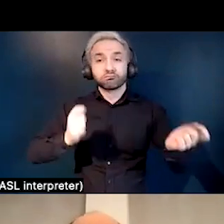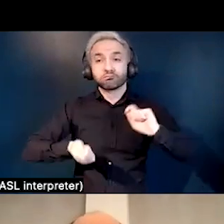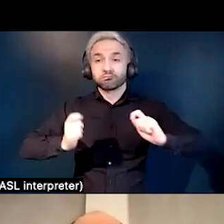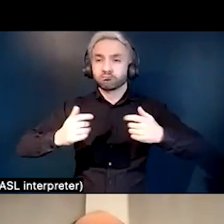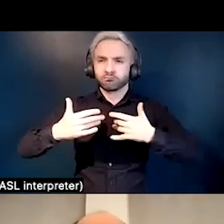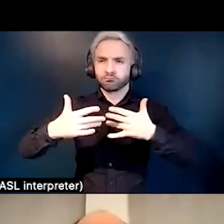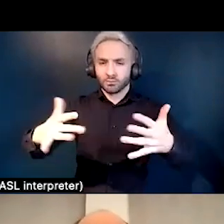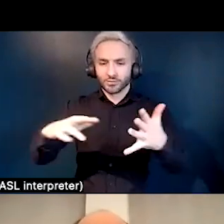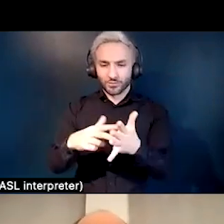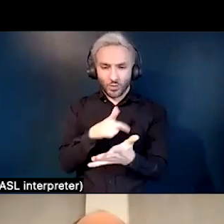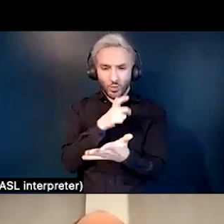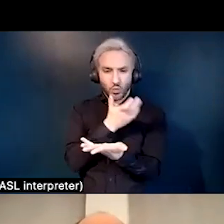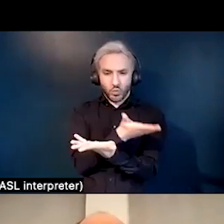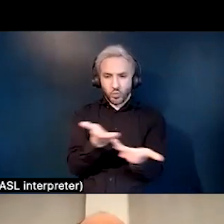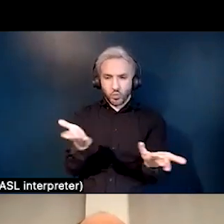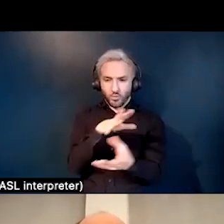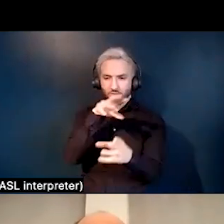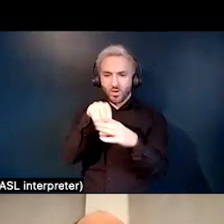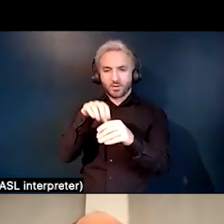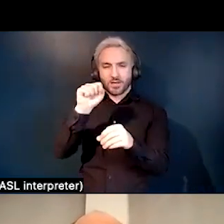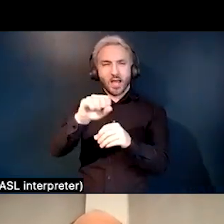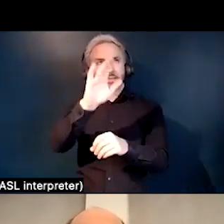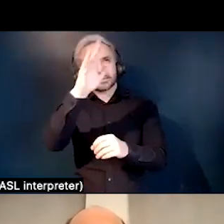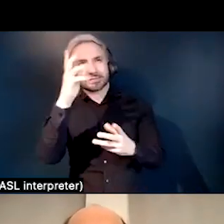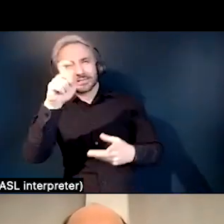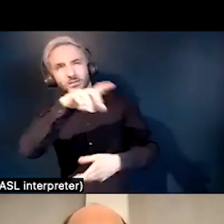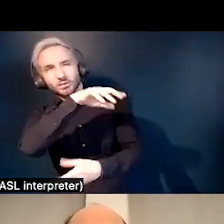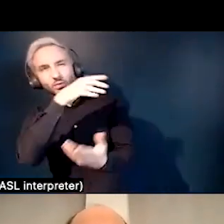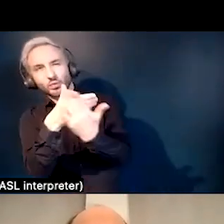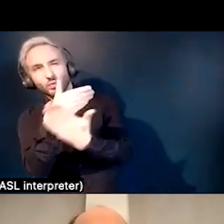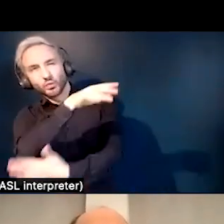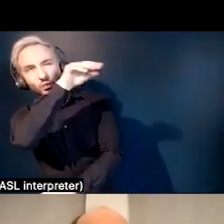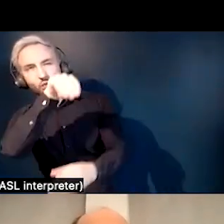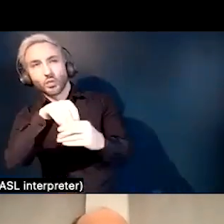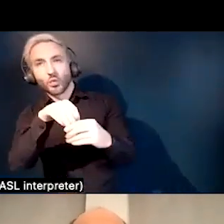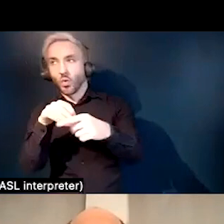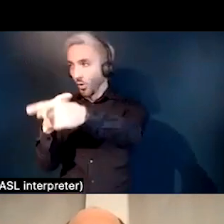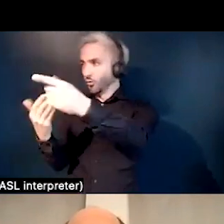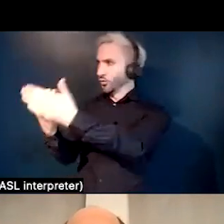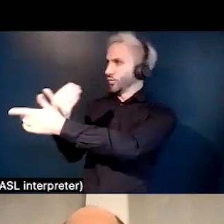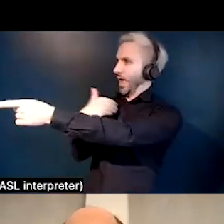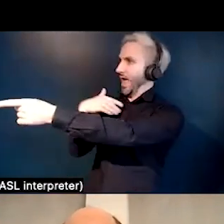to either introduce new things or take advantage of new things without having to revamp the entire